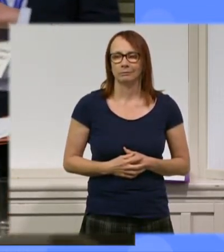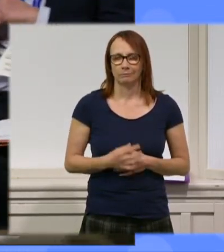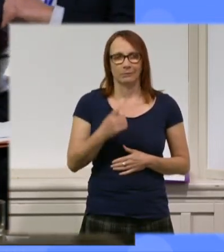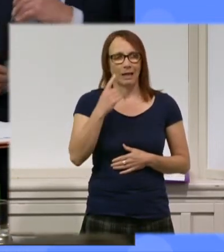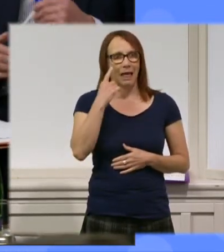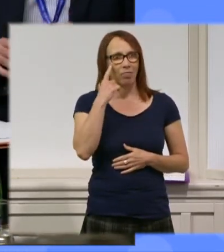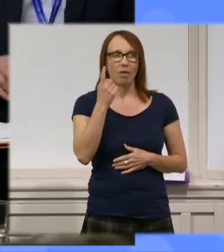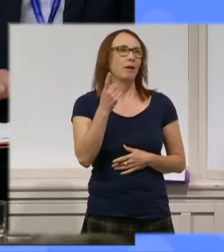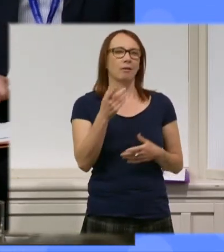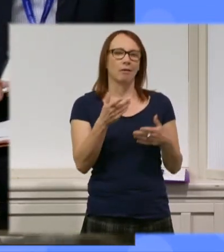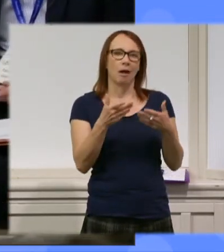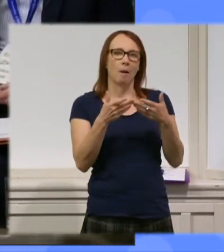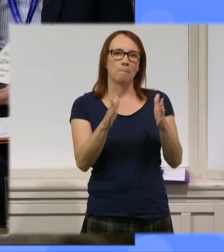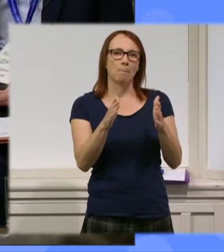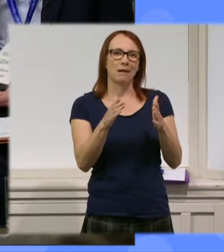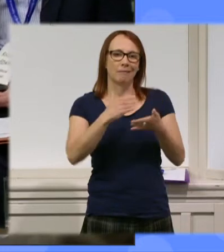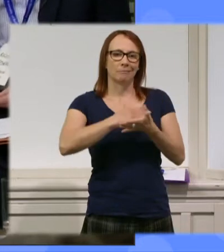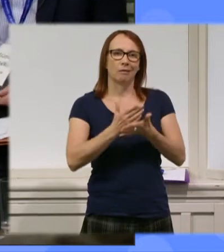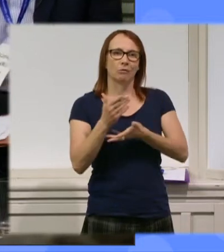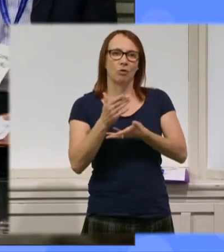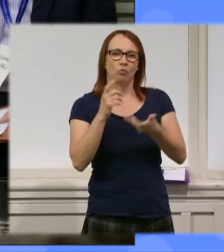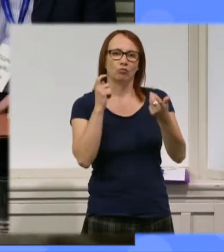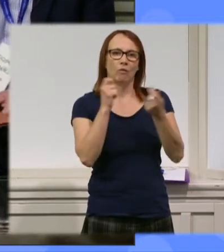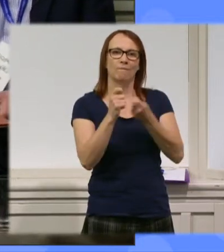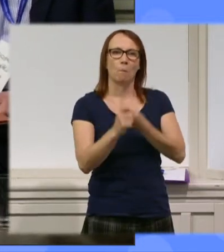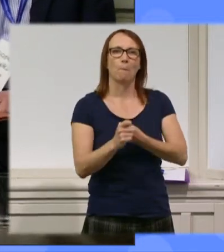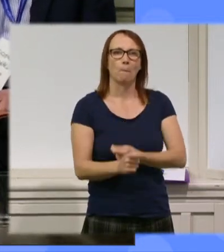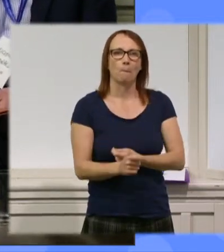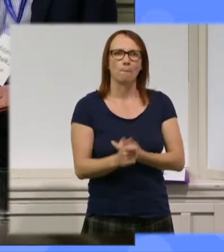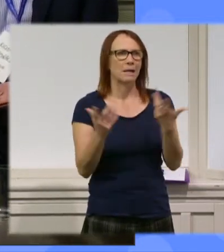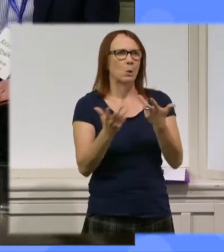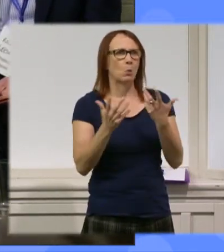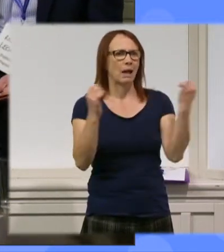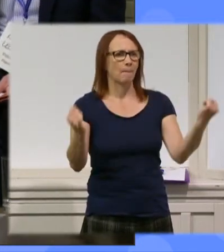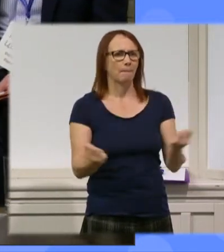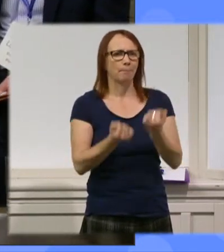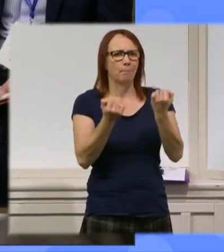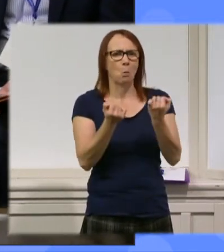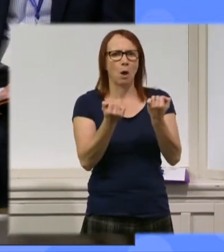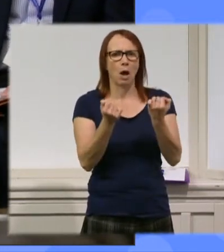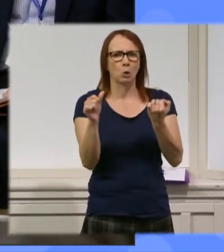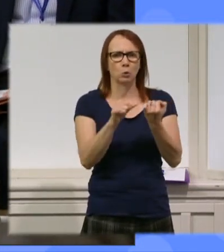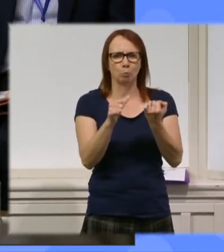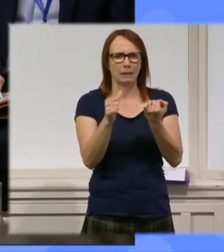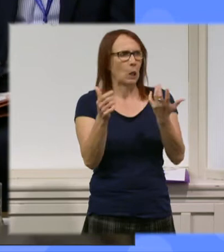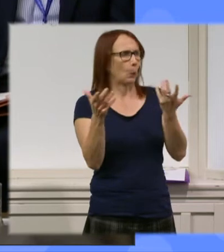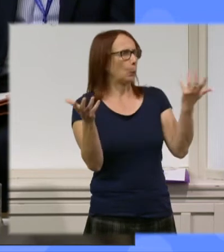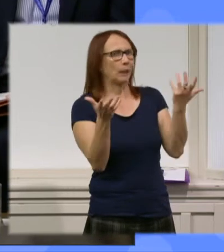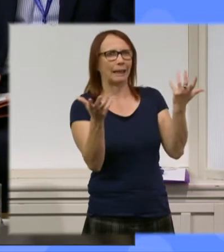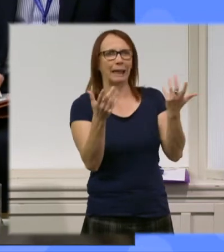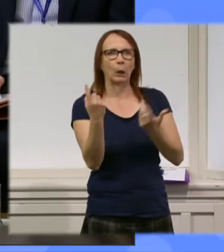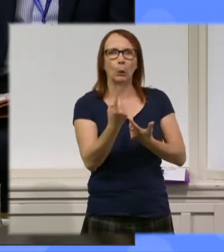sector reform and really looking at where power should lie so in terms of